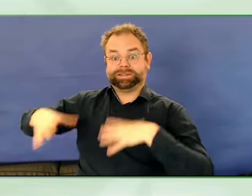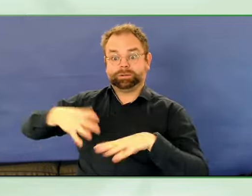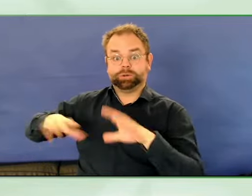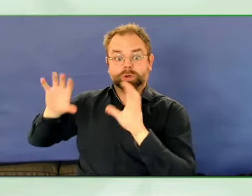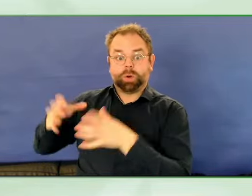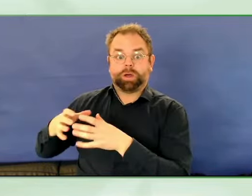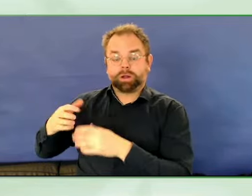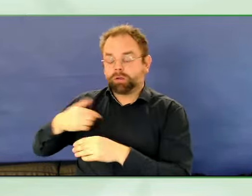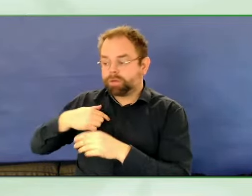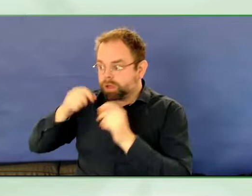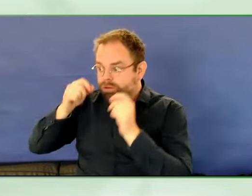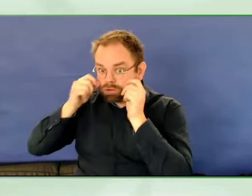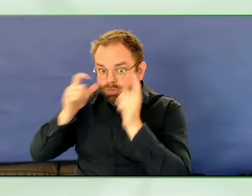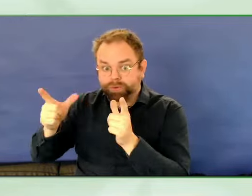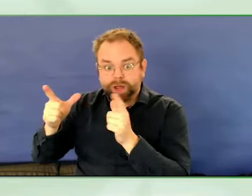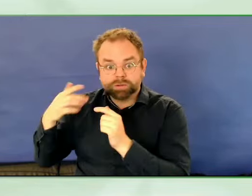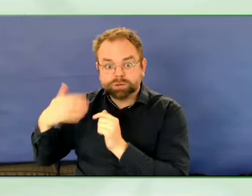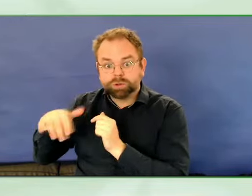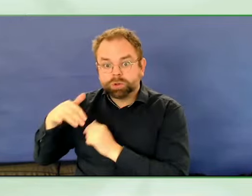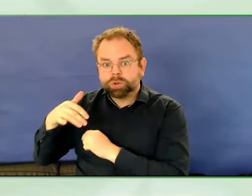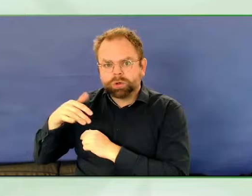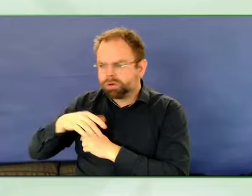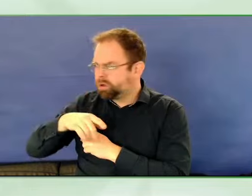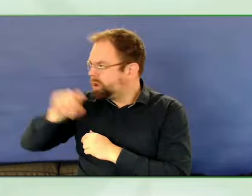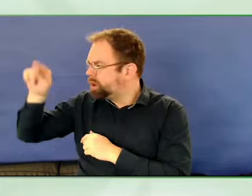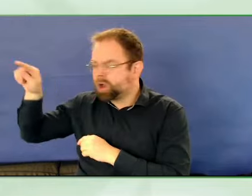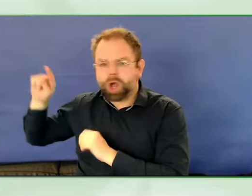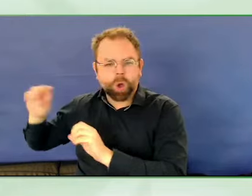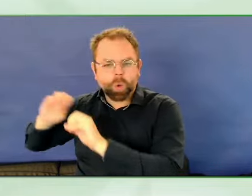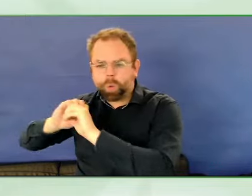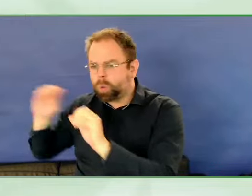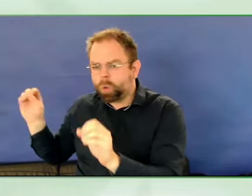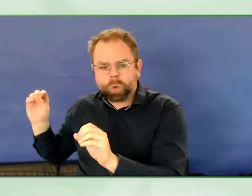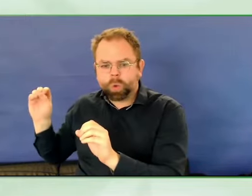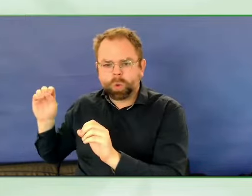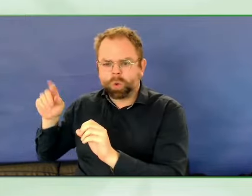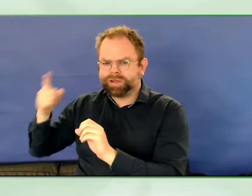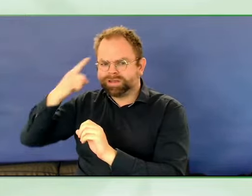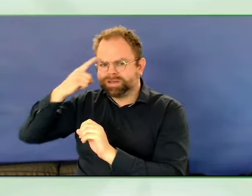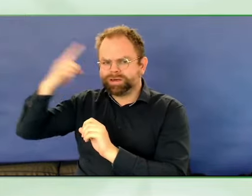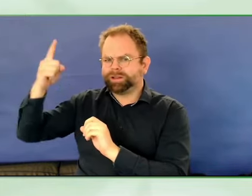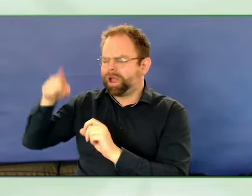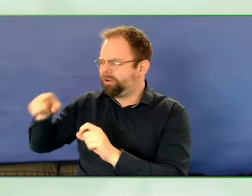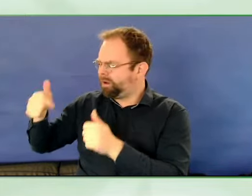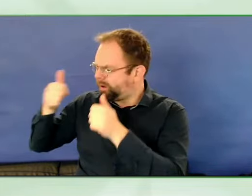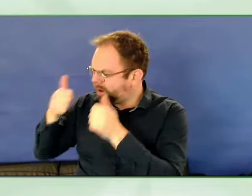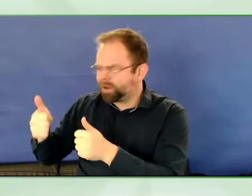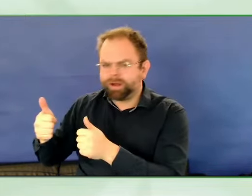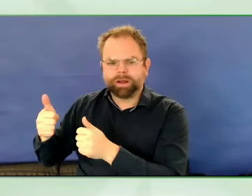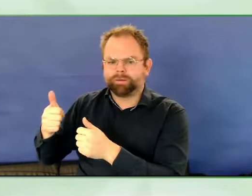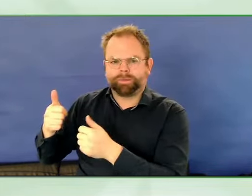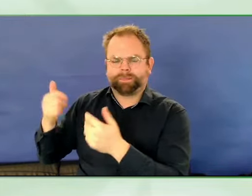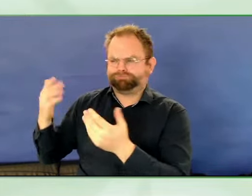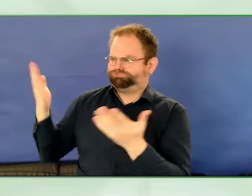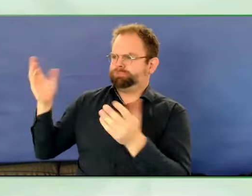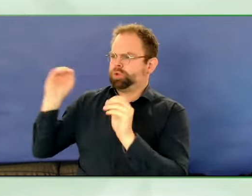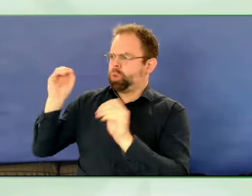Thank you to all of you for being here. What is WeDress Collective?